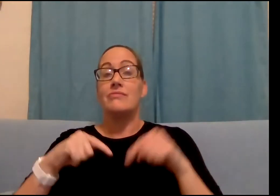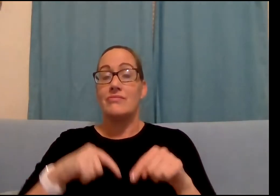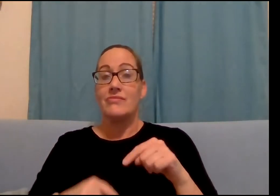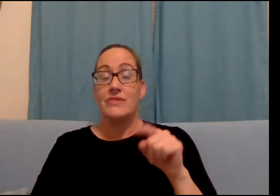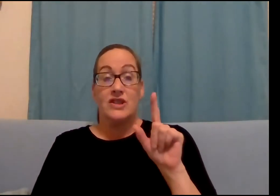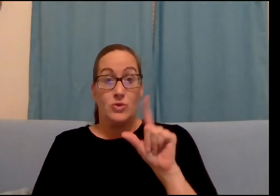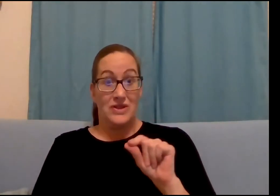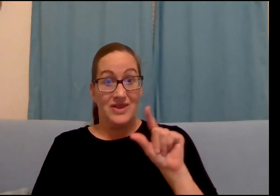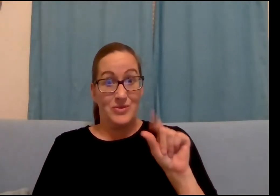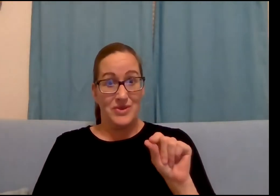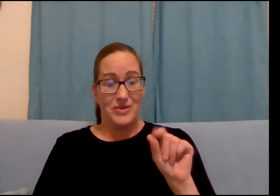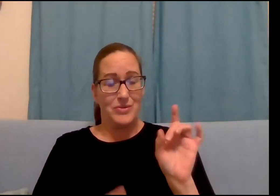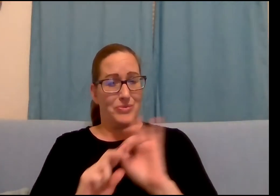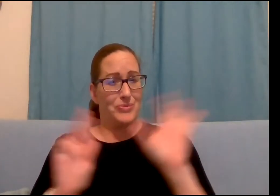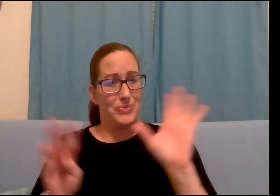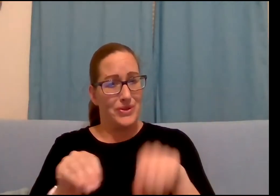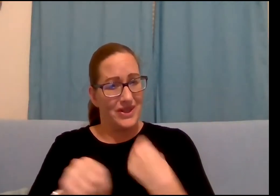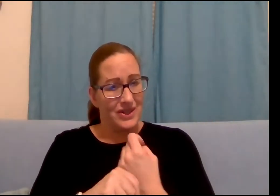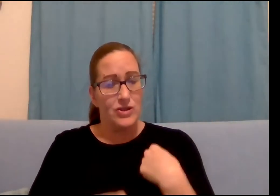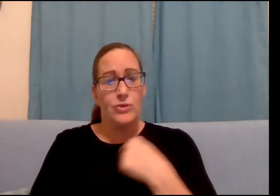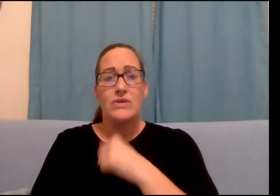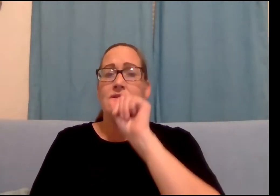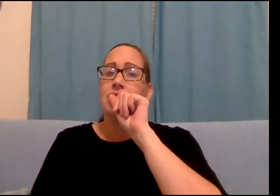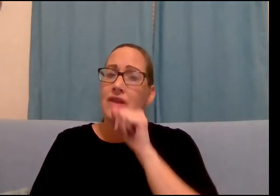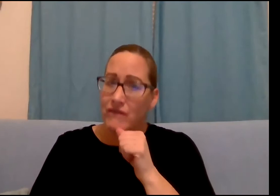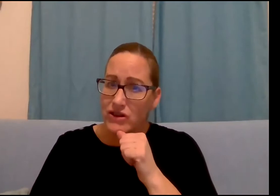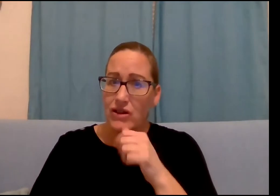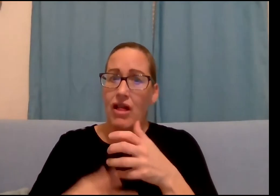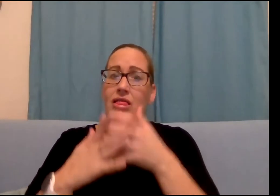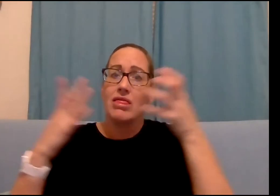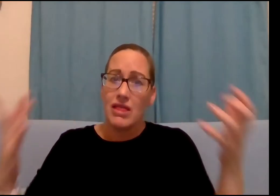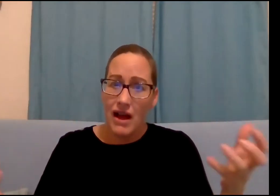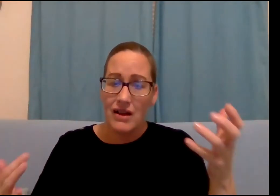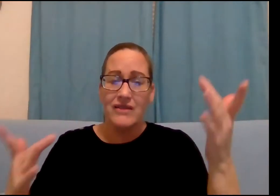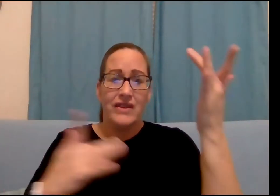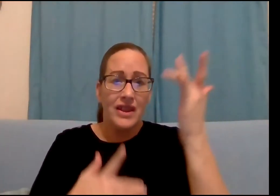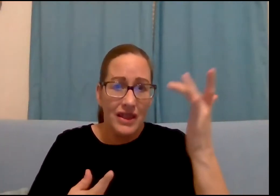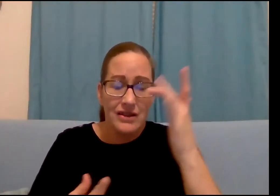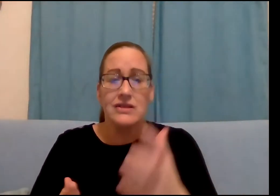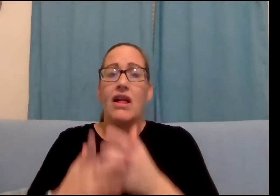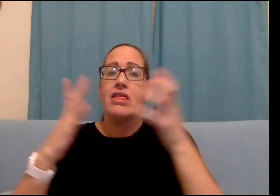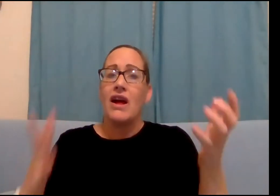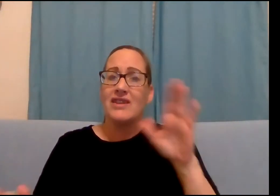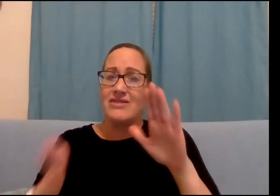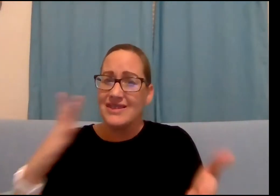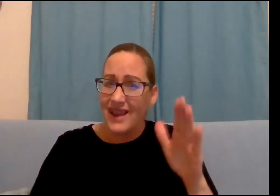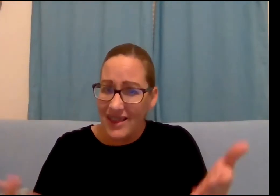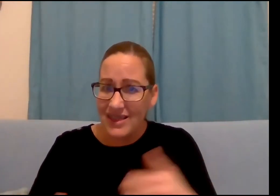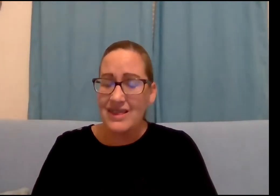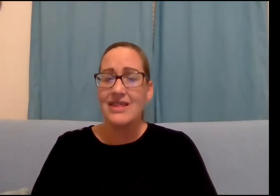Let's step back to the 2020, to which, was a horrendous year, we suffered a lot of illness and deaths.